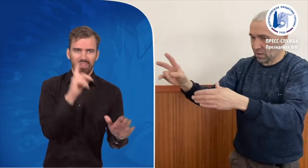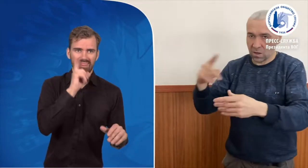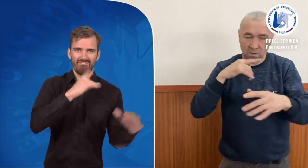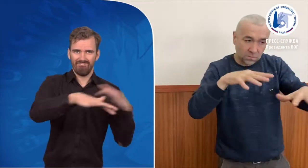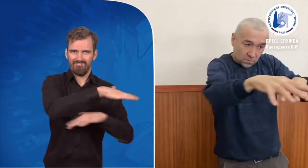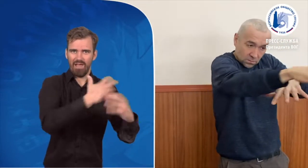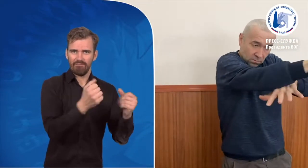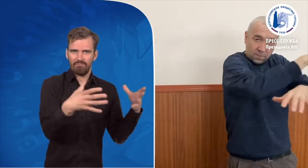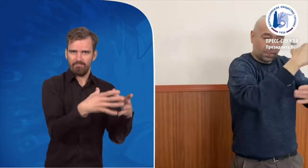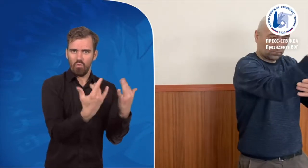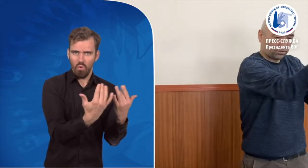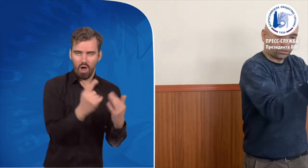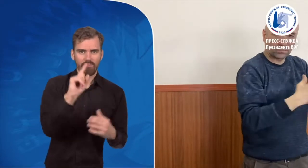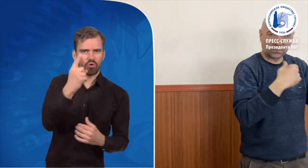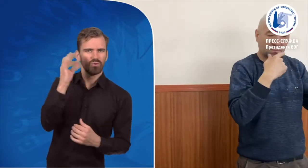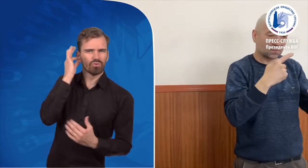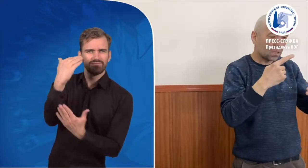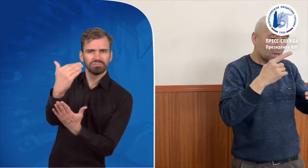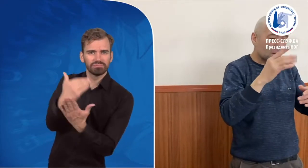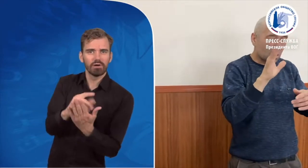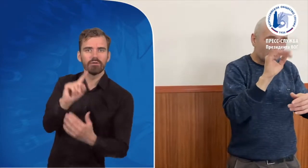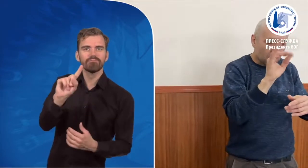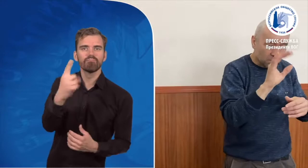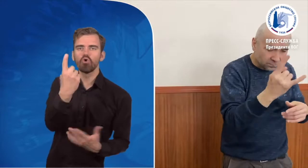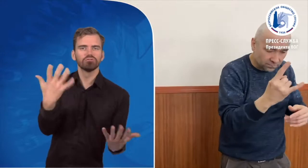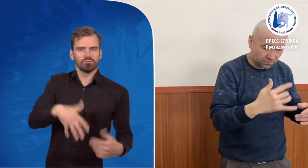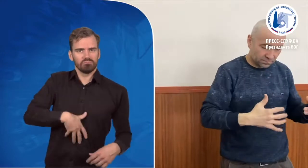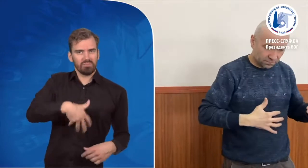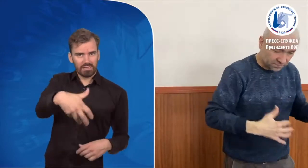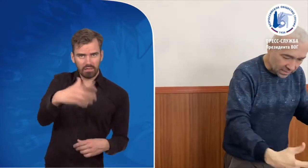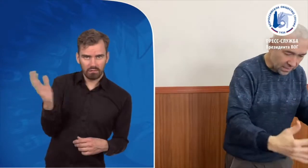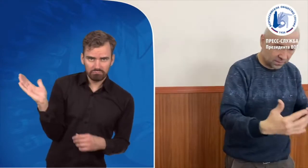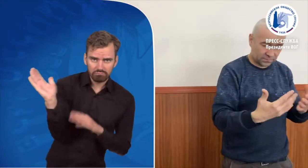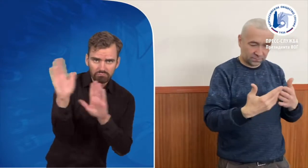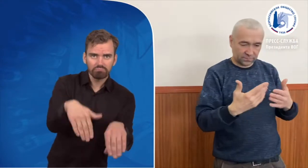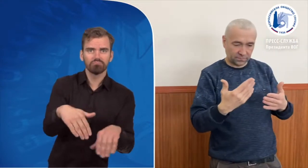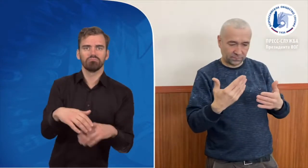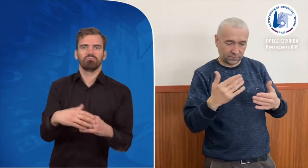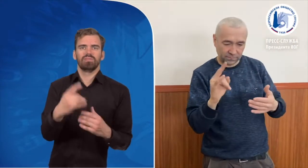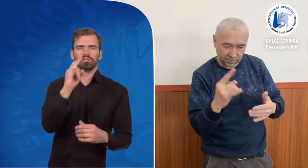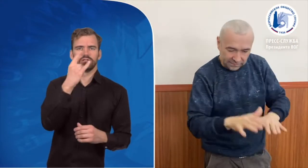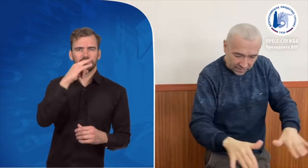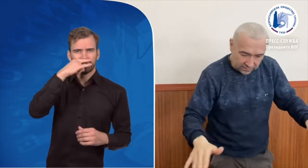which included our group of the deaf, a total of 14 people, and people with disabilities of other nosologies with their